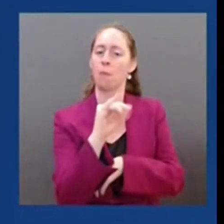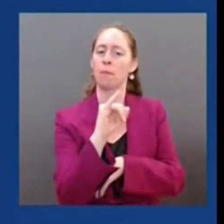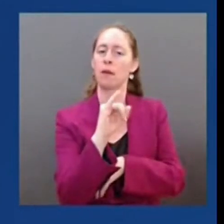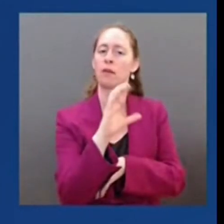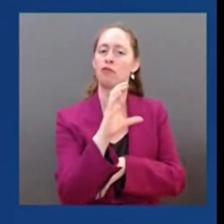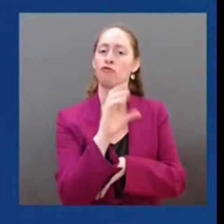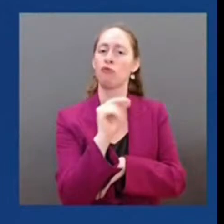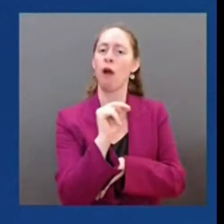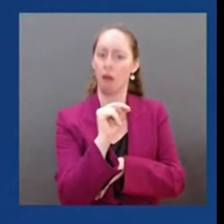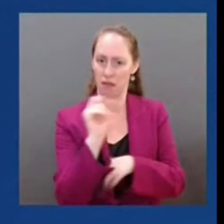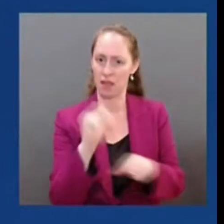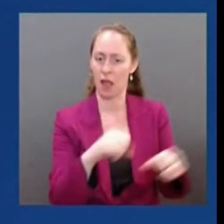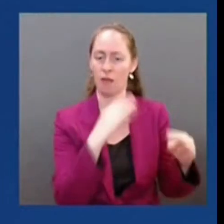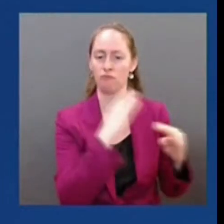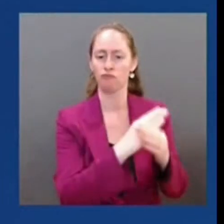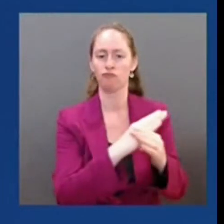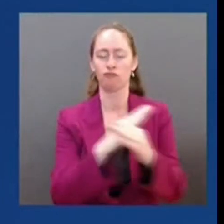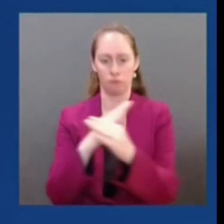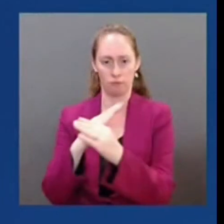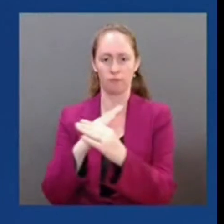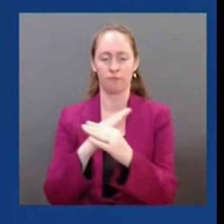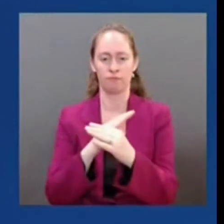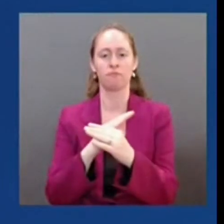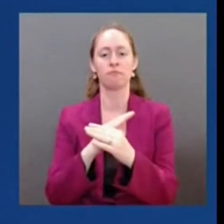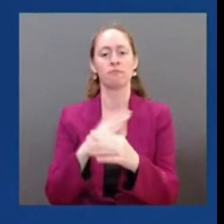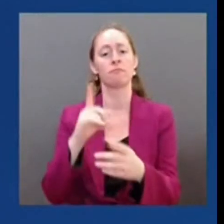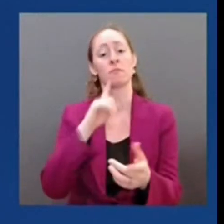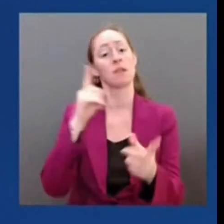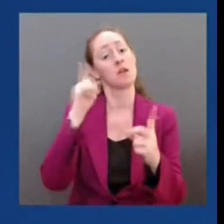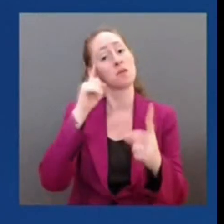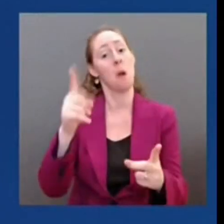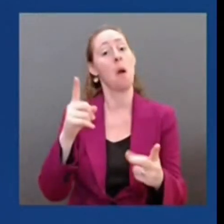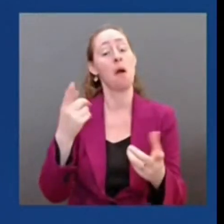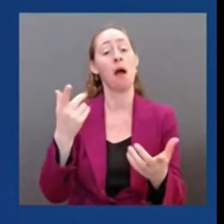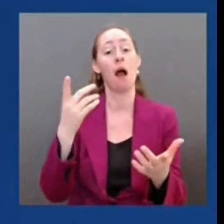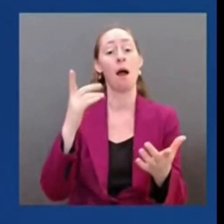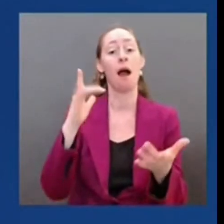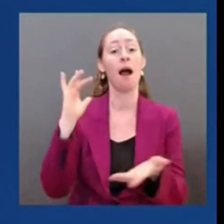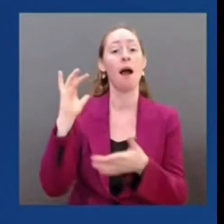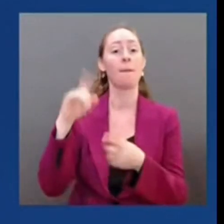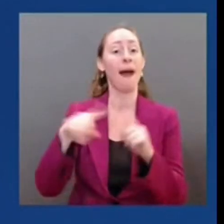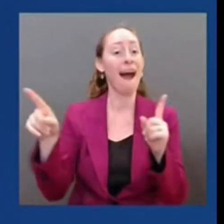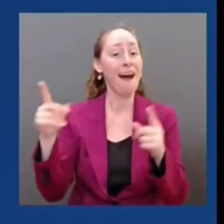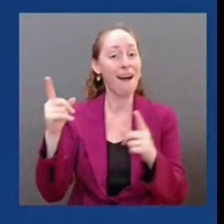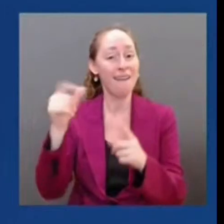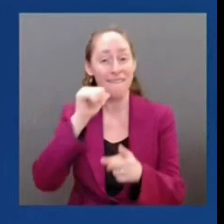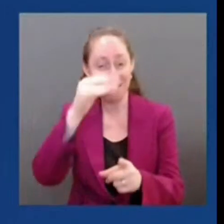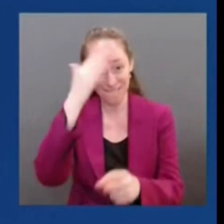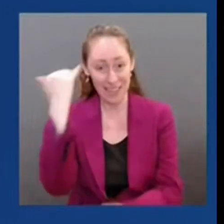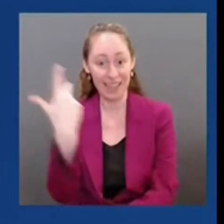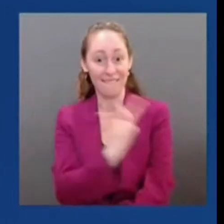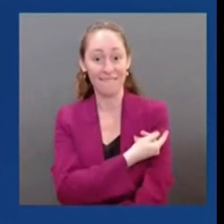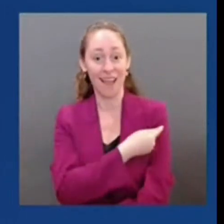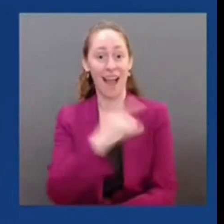AGAINST OMICRON. HOWEVER, WE ALSO KNOW THAT PROTECTION FROM COVID-19